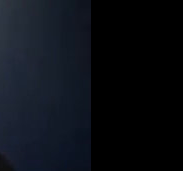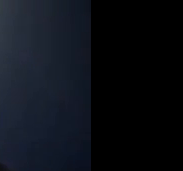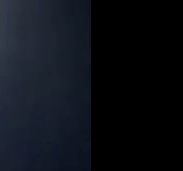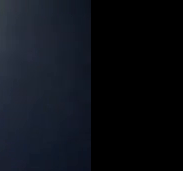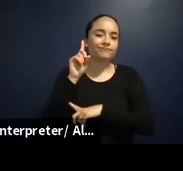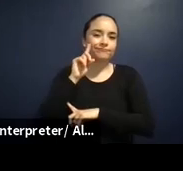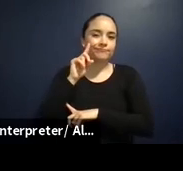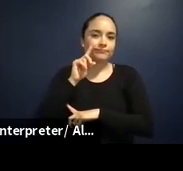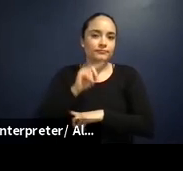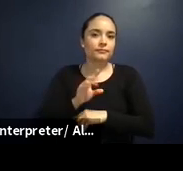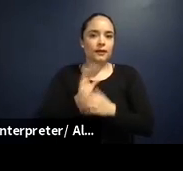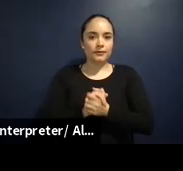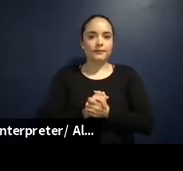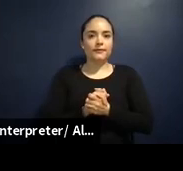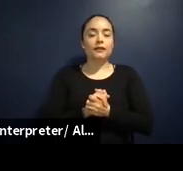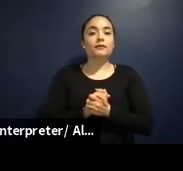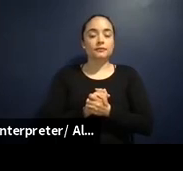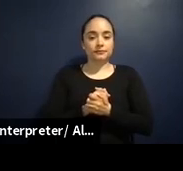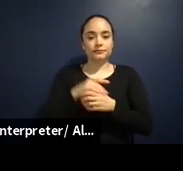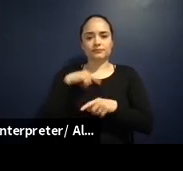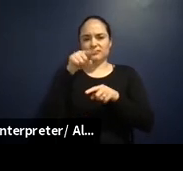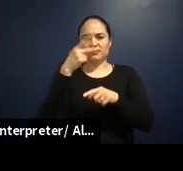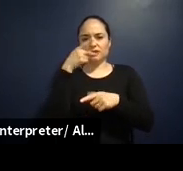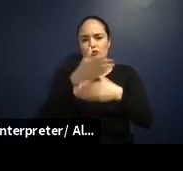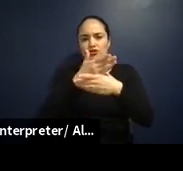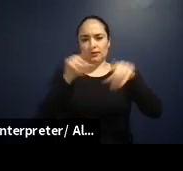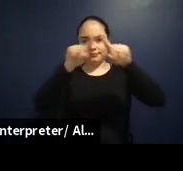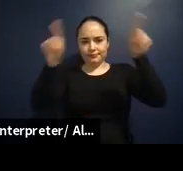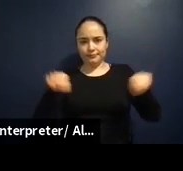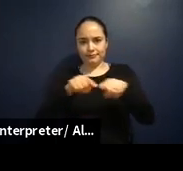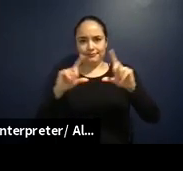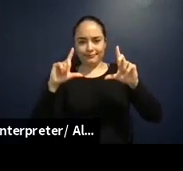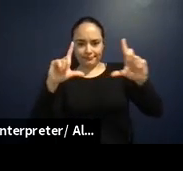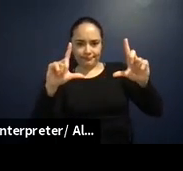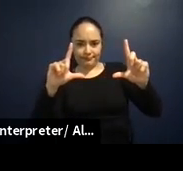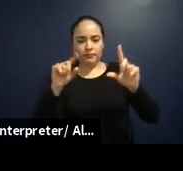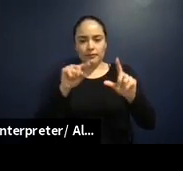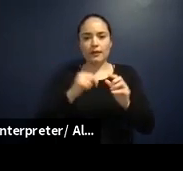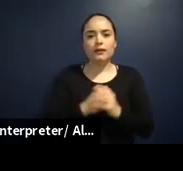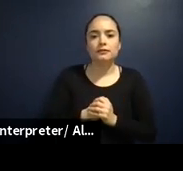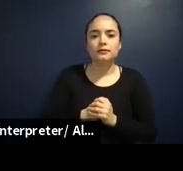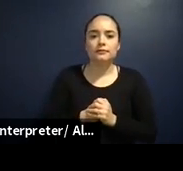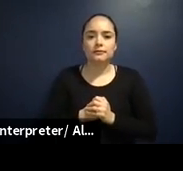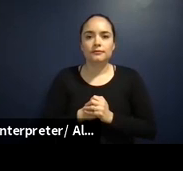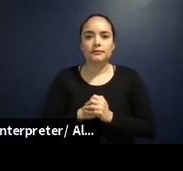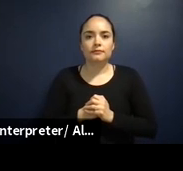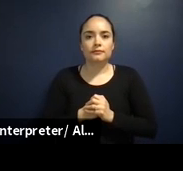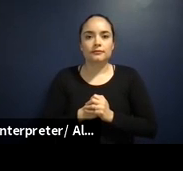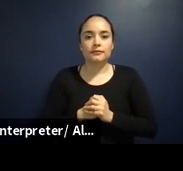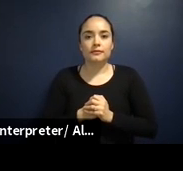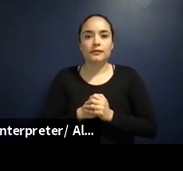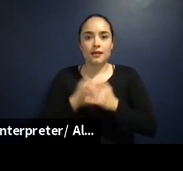can see where it comes from. So if I come back here so we can get the redstone dust, but we find